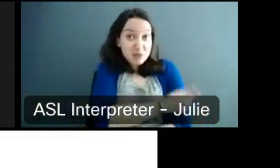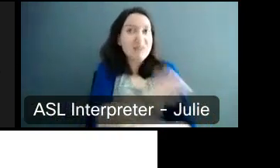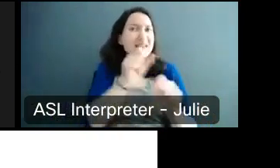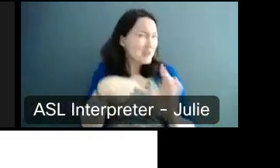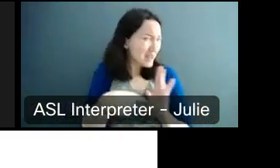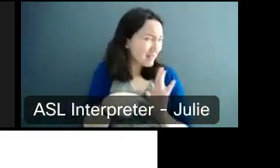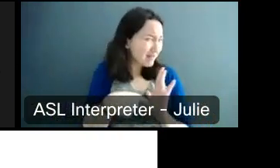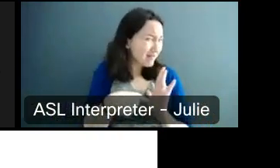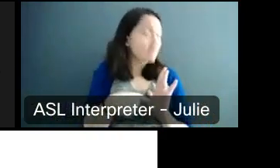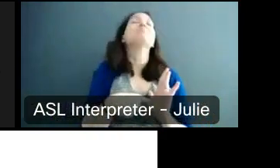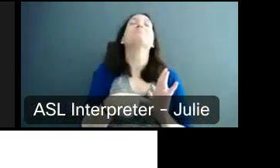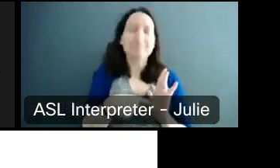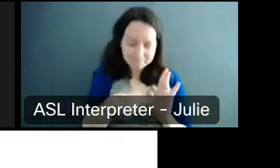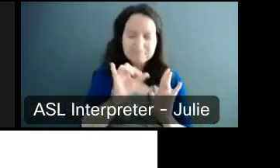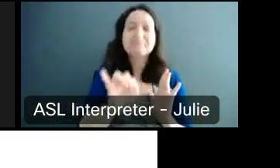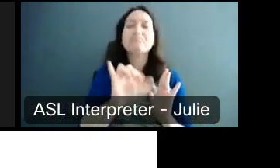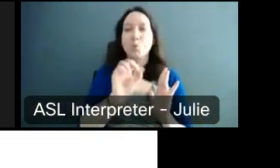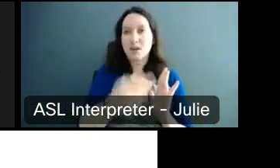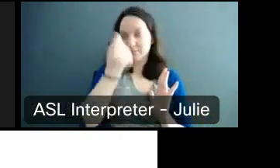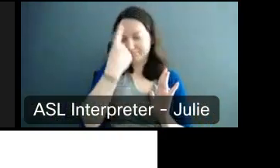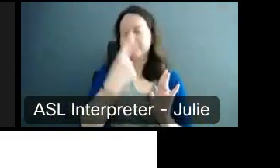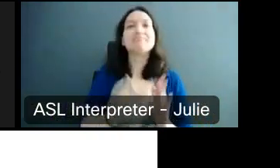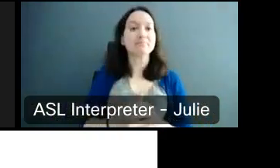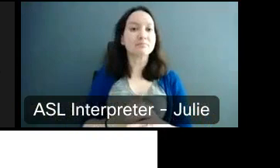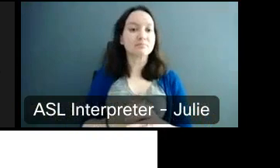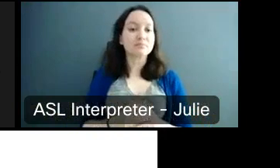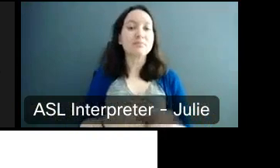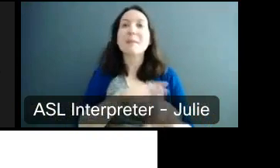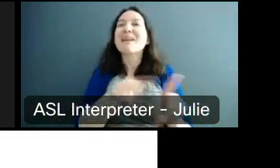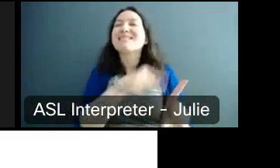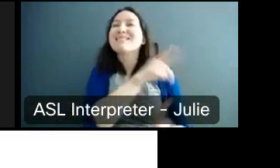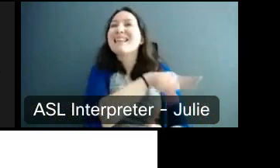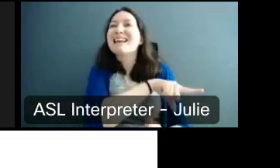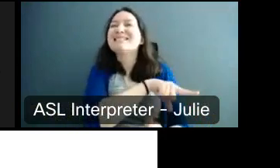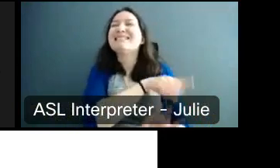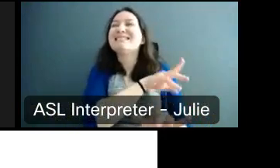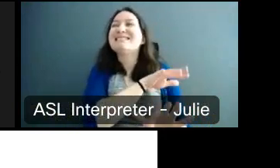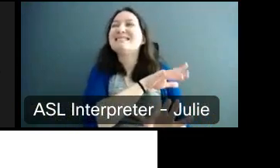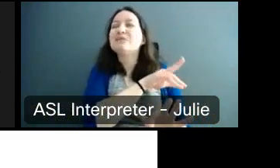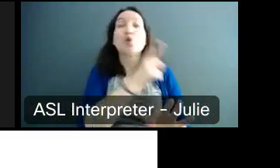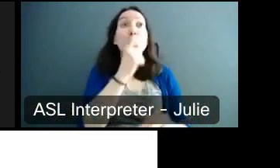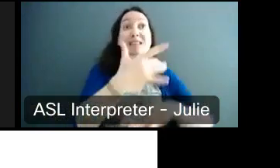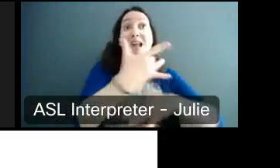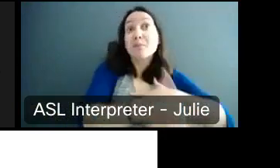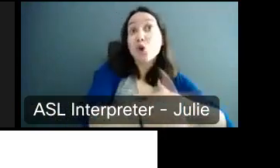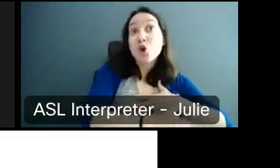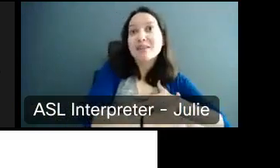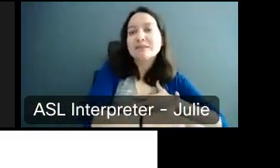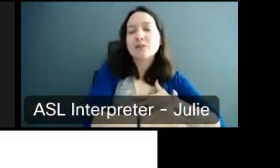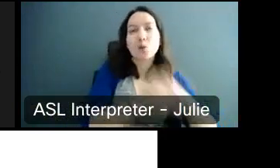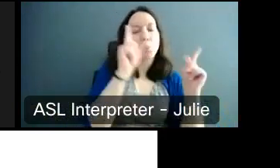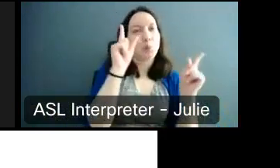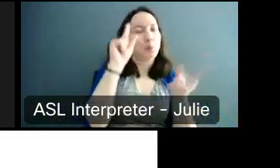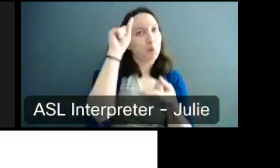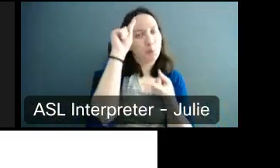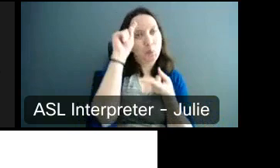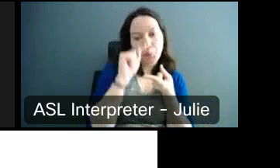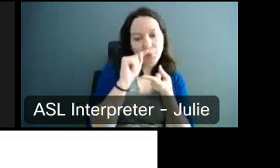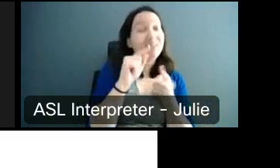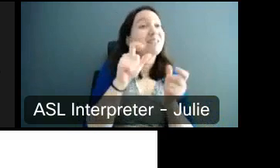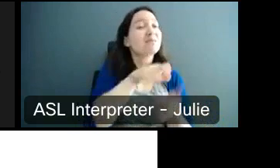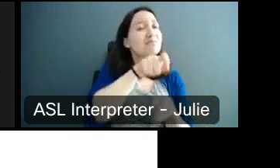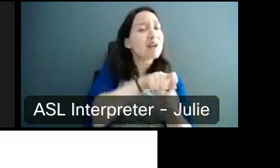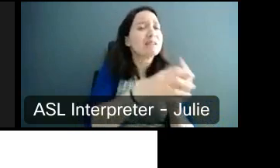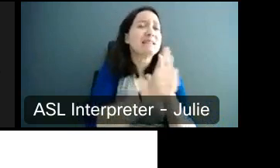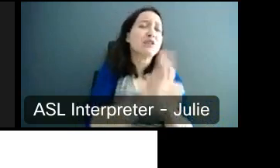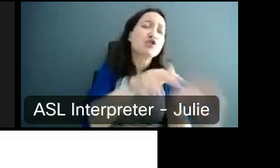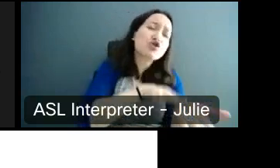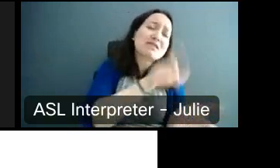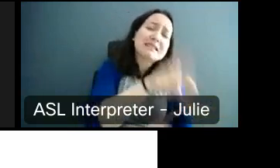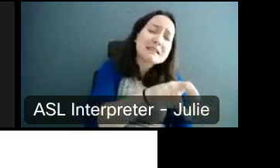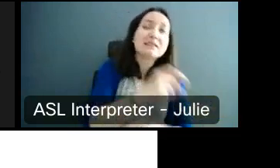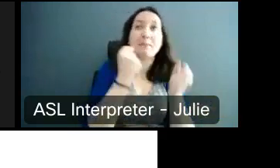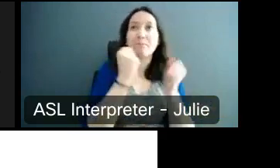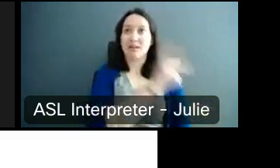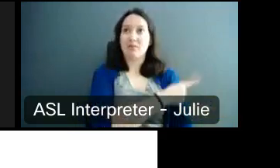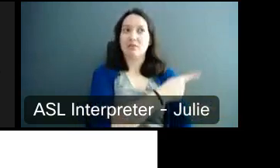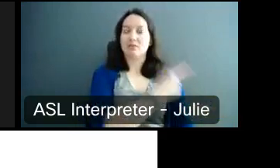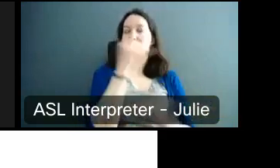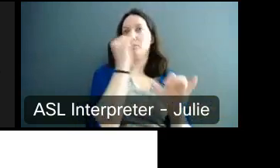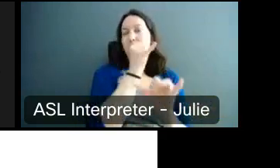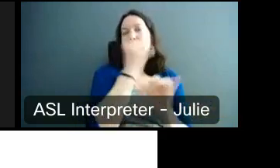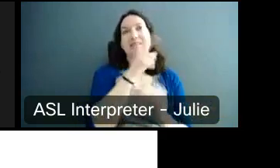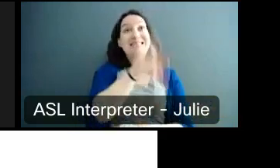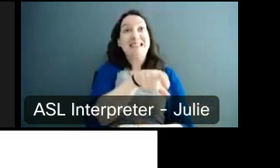Yes, okay. But they're the, the who's eligible gets very narrow. You have to have a skilled nursing need. Many of our patients have tremendous need, but it's not the skilled nursing.